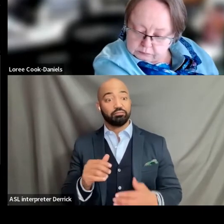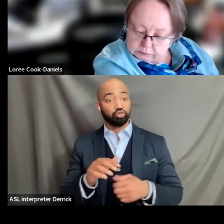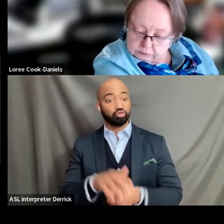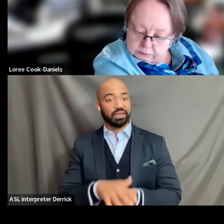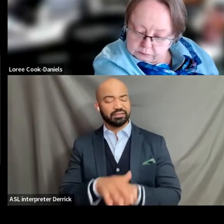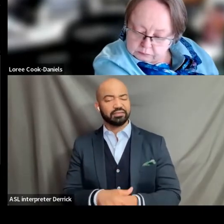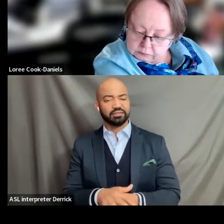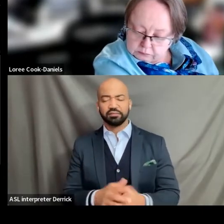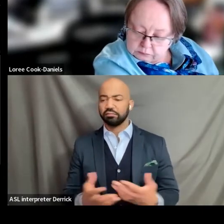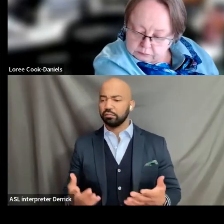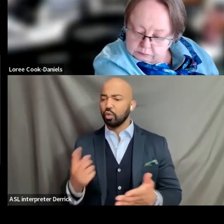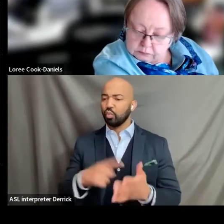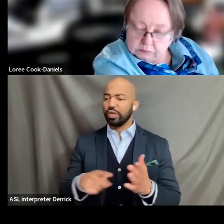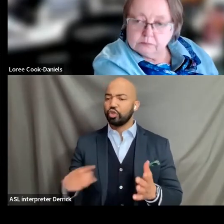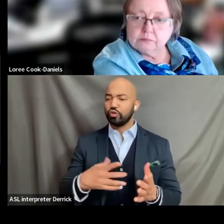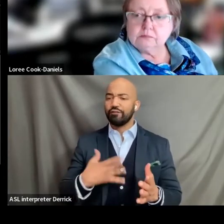for protective factors.